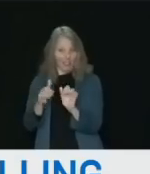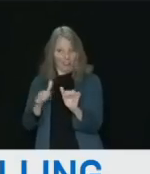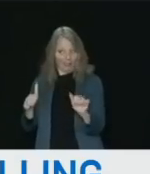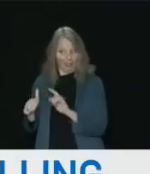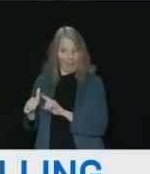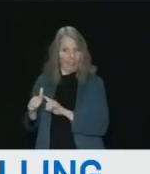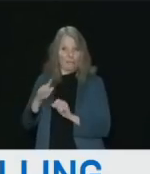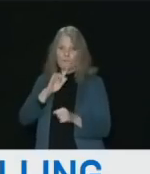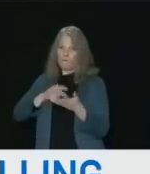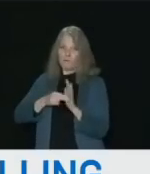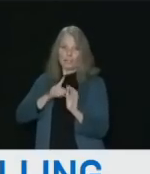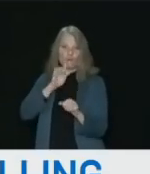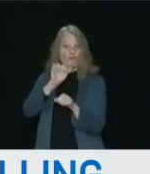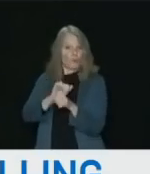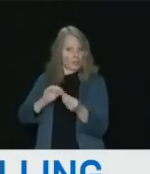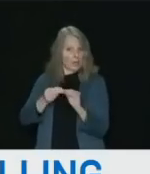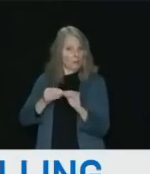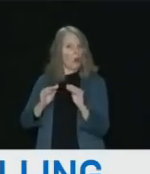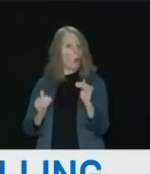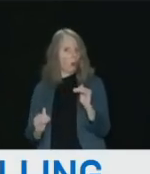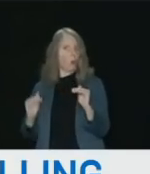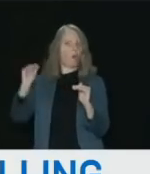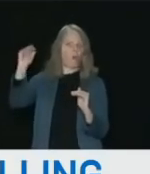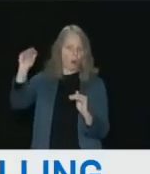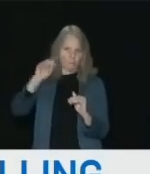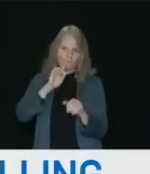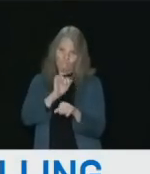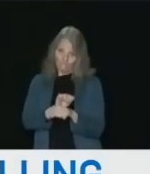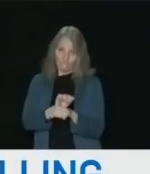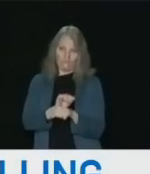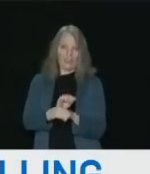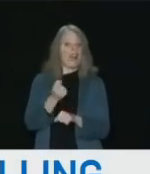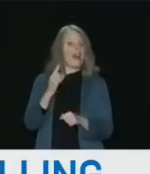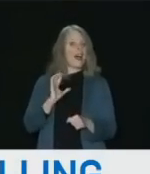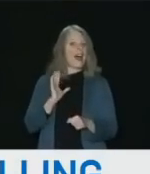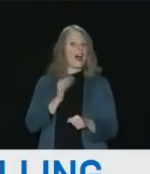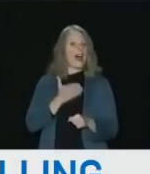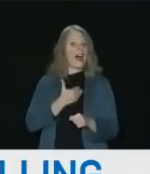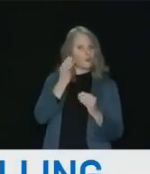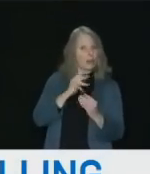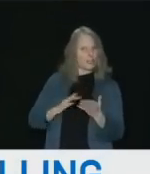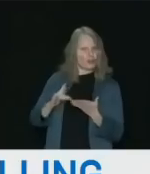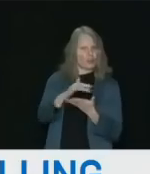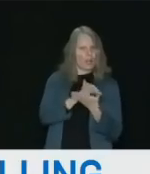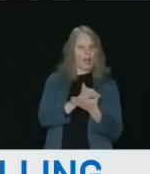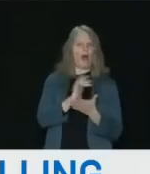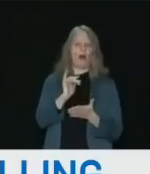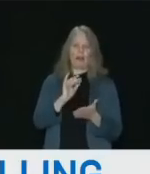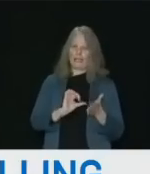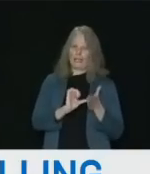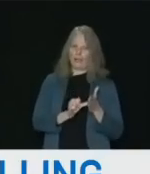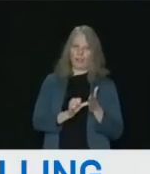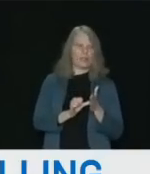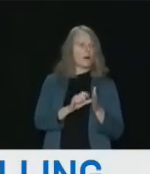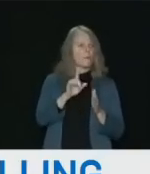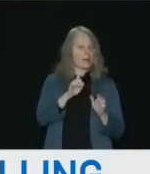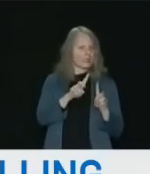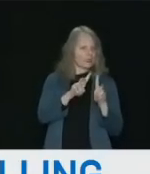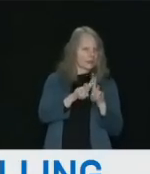COUNTRY, ALTHOUGH EARLY INDICATORS LIKE DAILY CASE COUNTS ARE STRIKINGLY HIGH WHILE AT THE SAME TIME UNDERESTIMATING THE TRUE NUMBER OF NEW